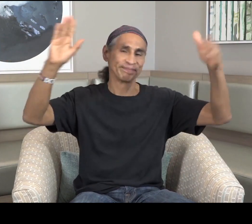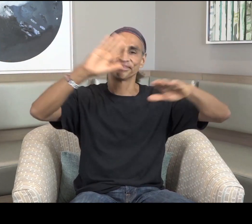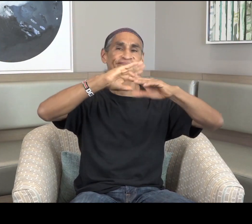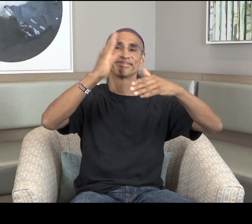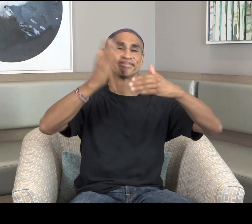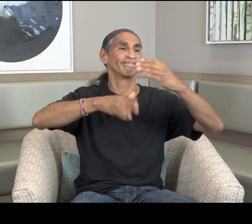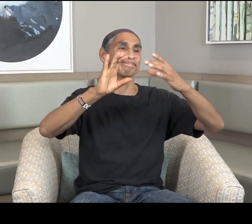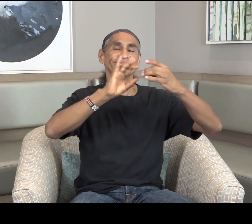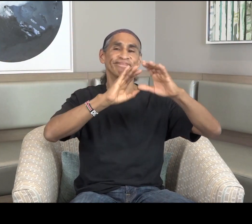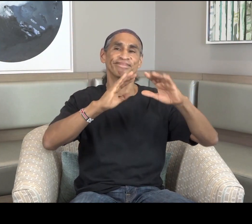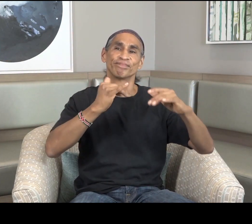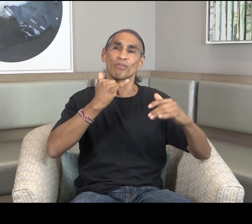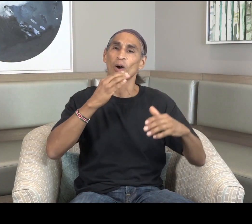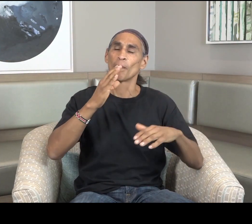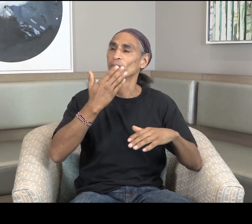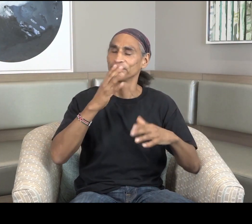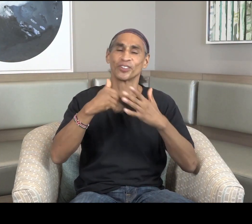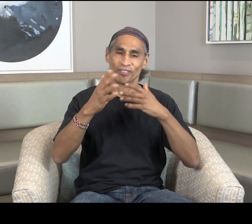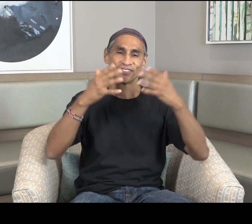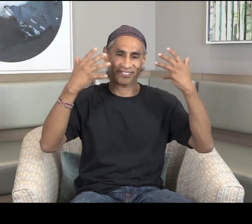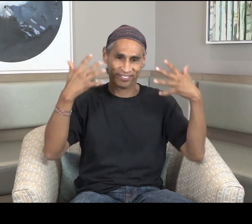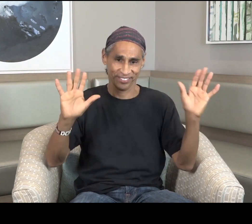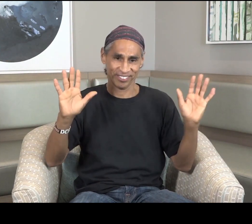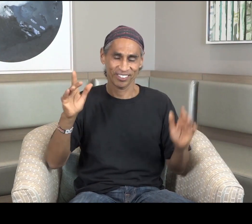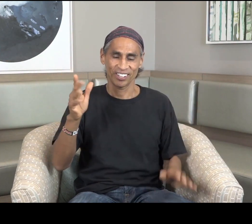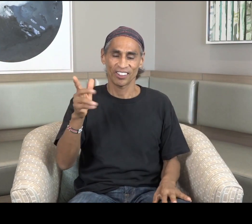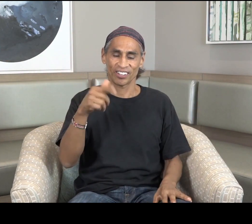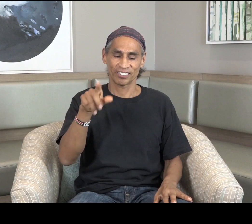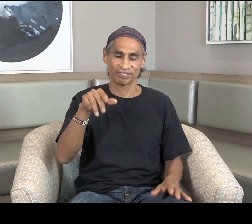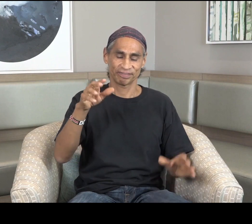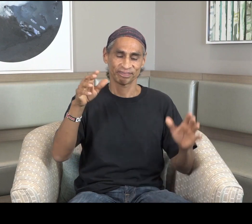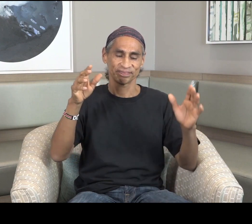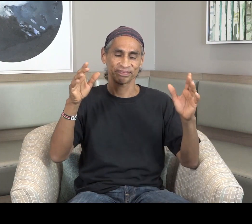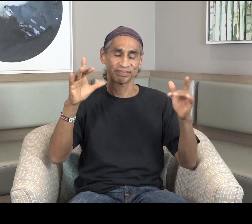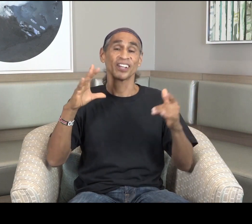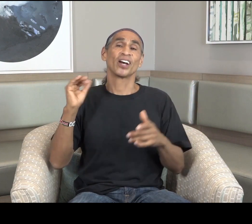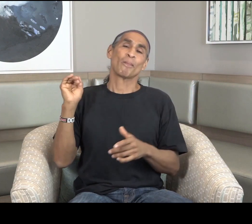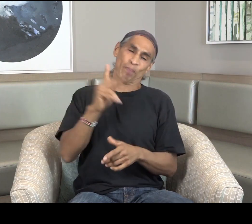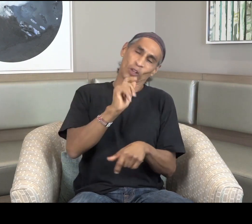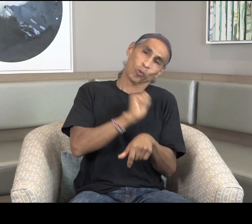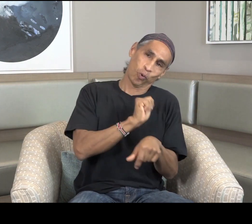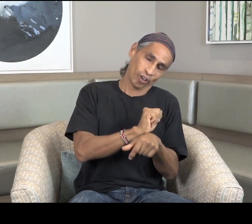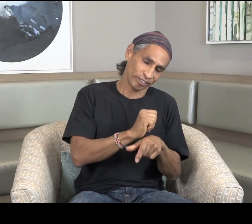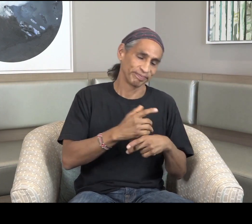and you know, that was the end of that. Anyway, we actually didn’t leave,